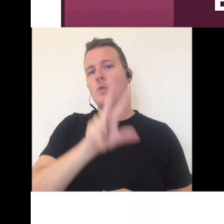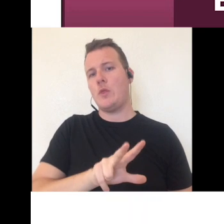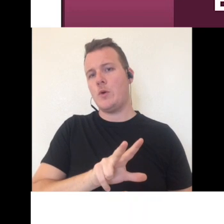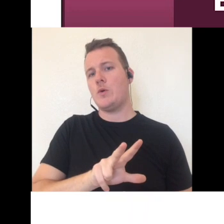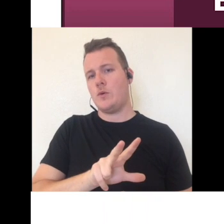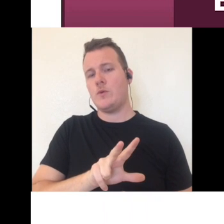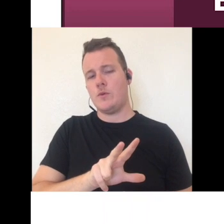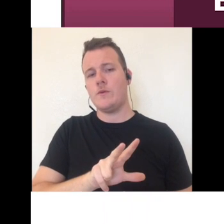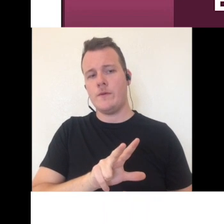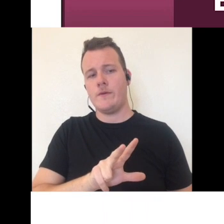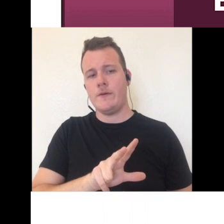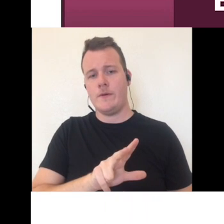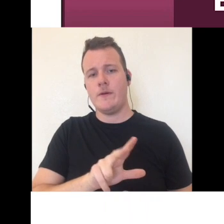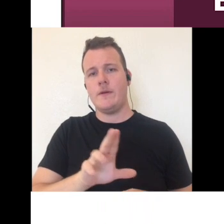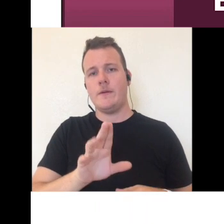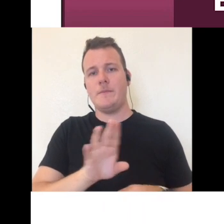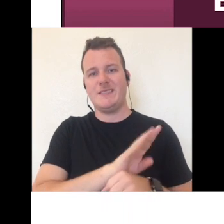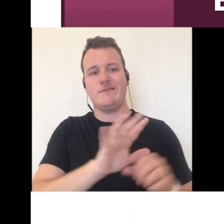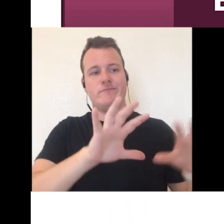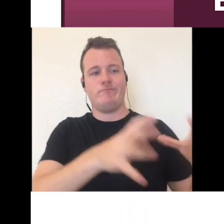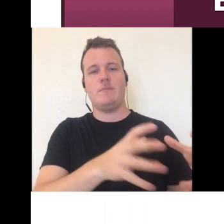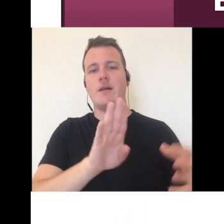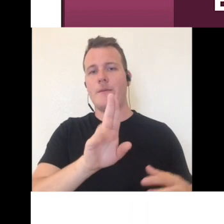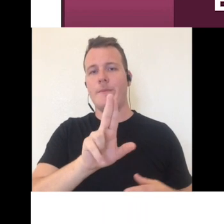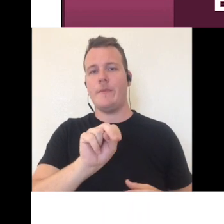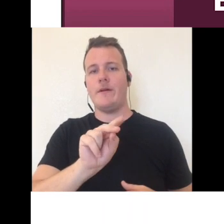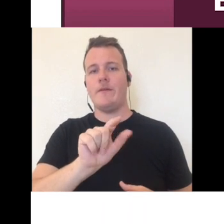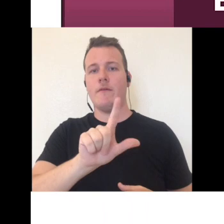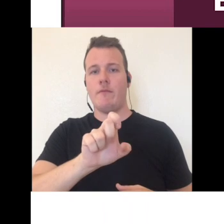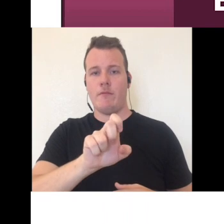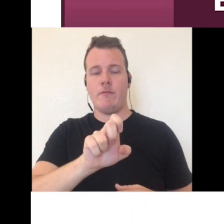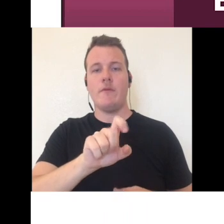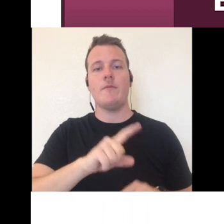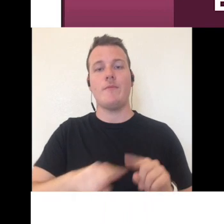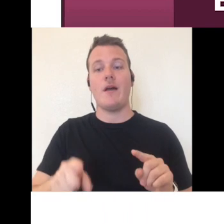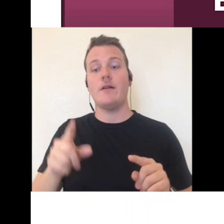say about two-thirds of the of the individuals are now bundled. We are